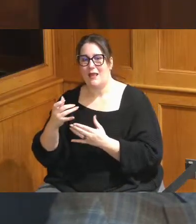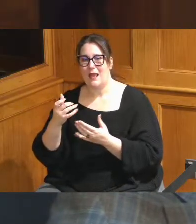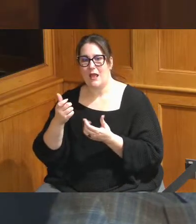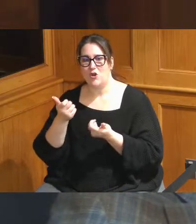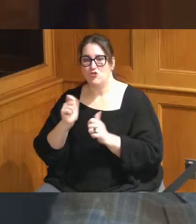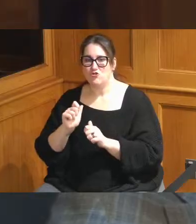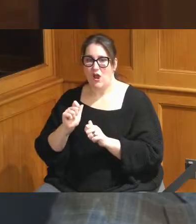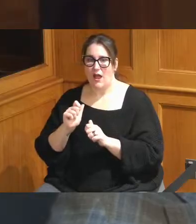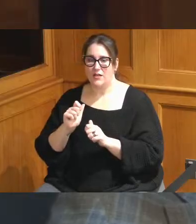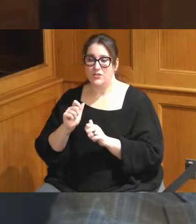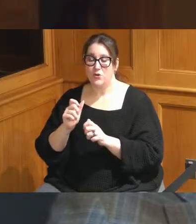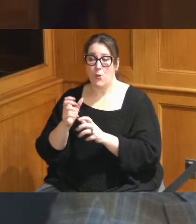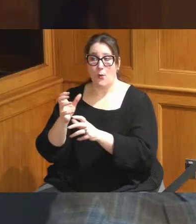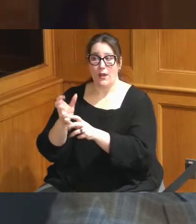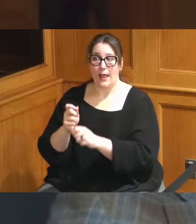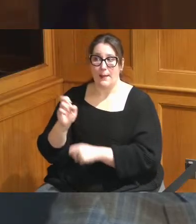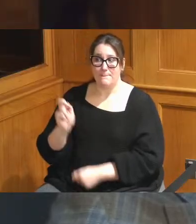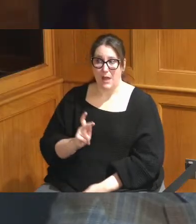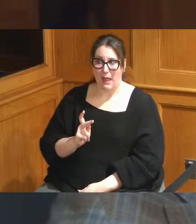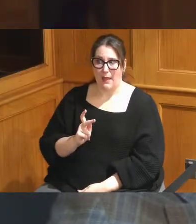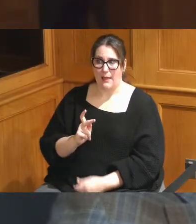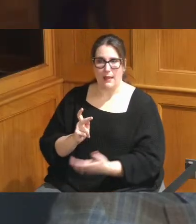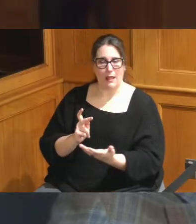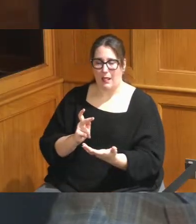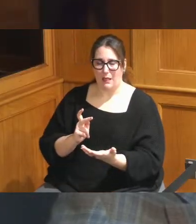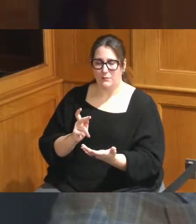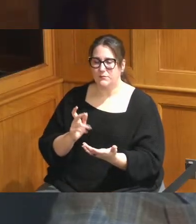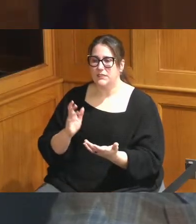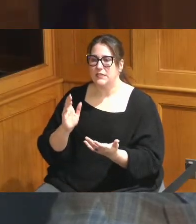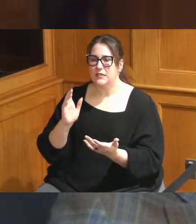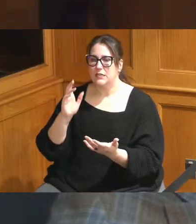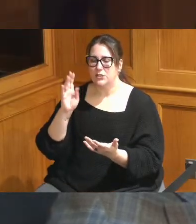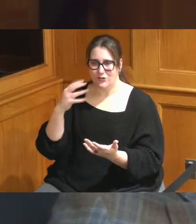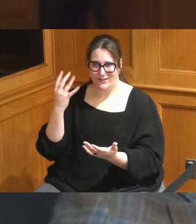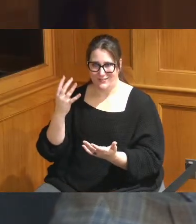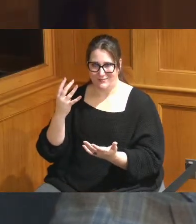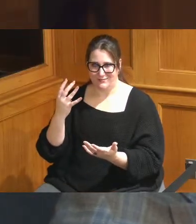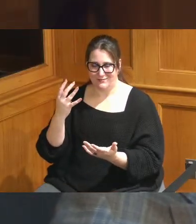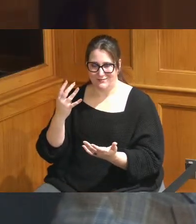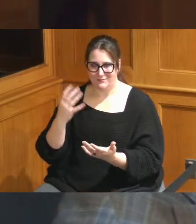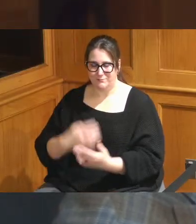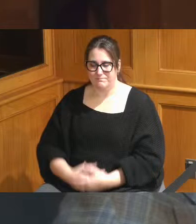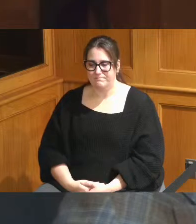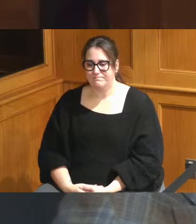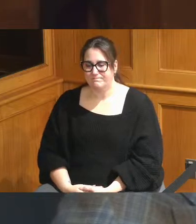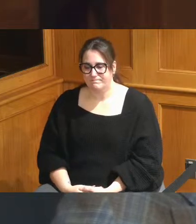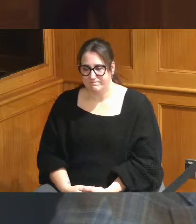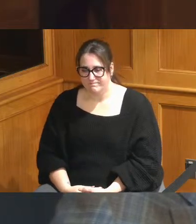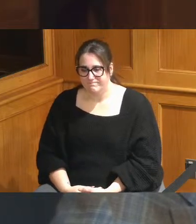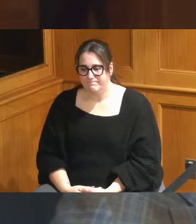get back into it because they did not deliver. They did not deliver and they're in the way of